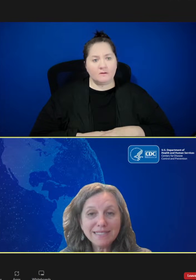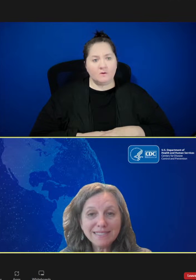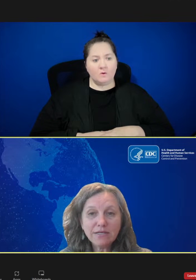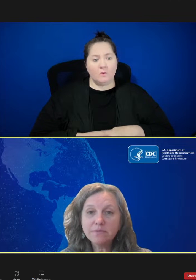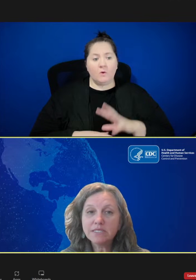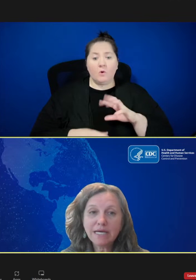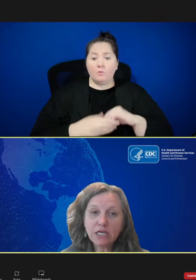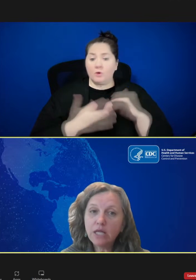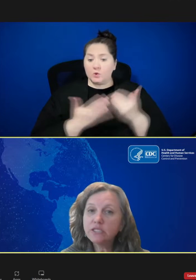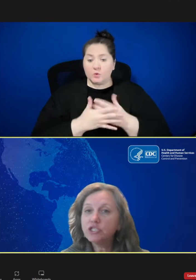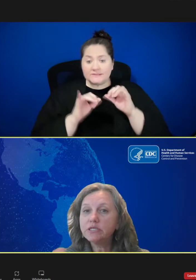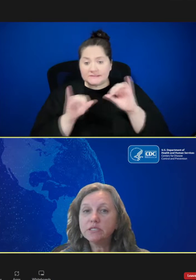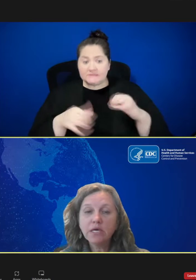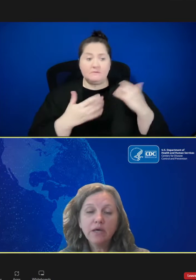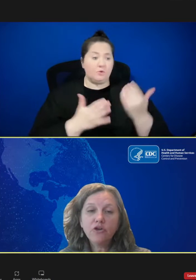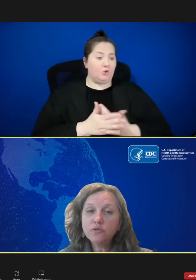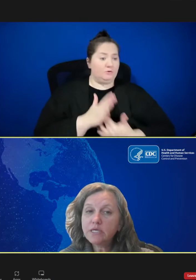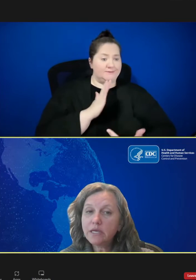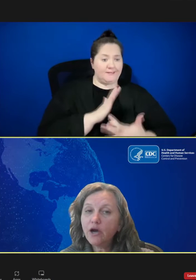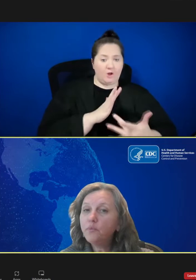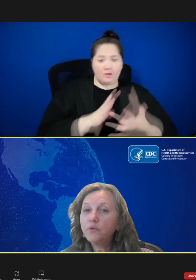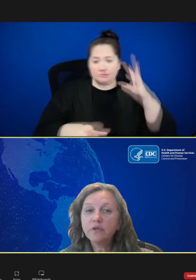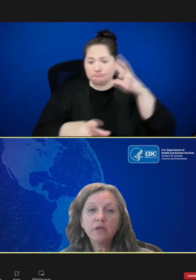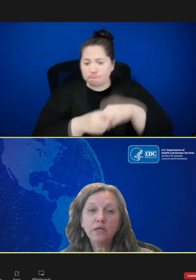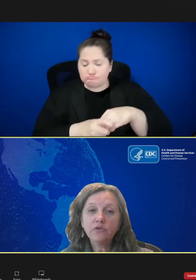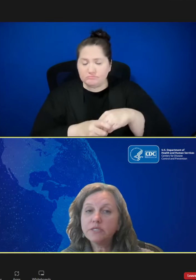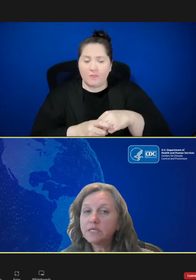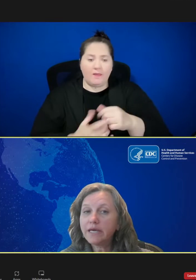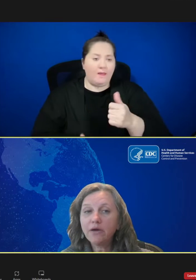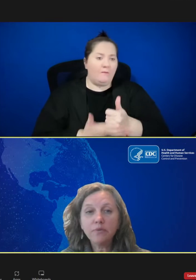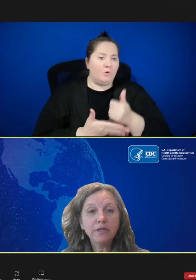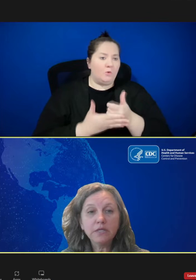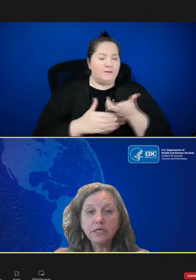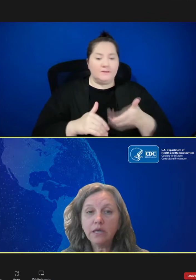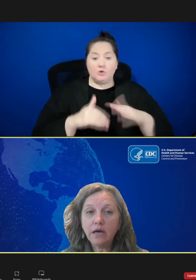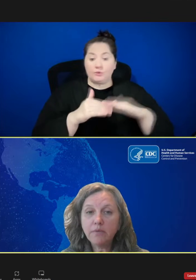systems and technologies. Those can help with increased accountability,